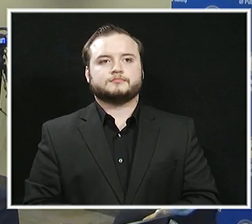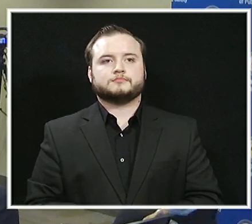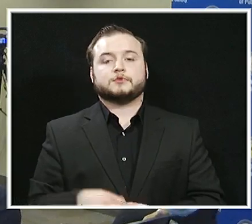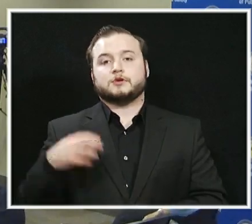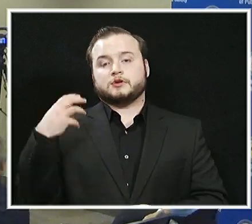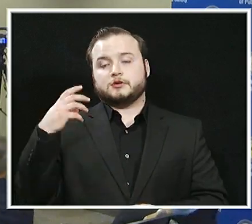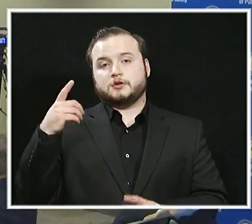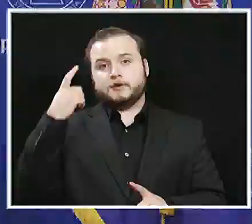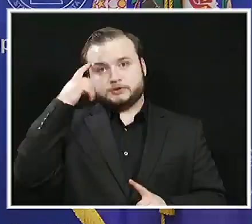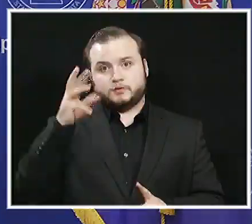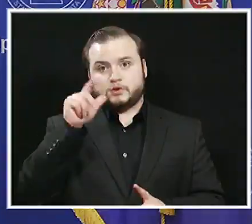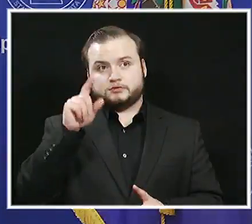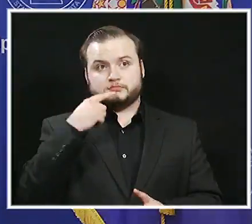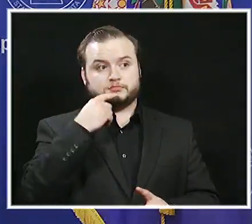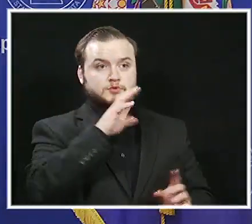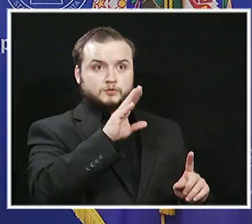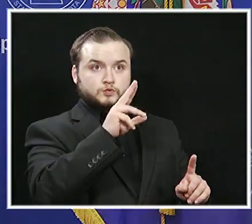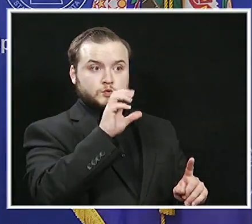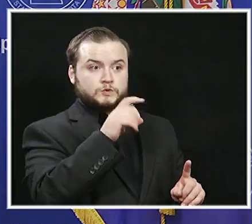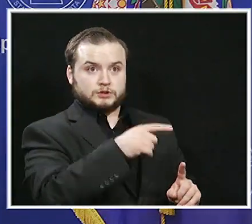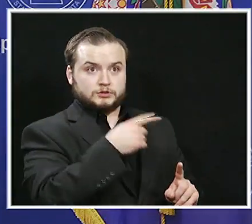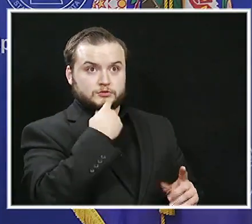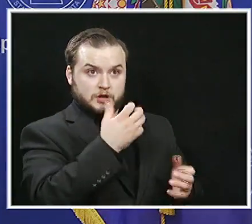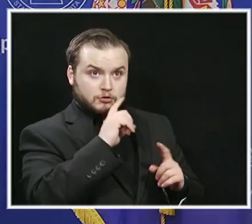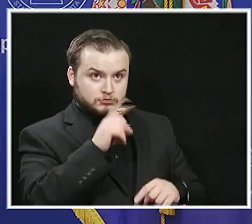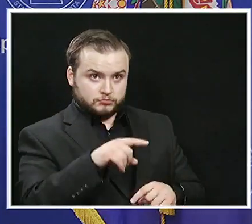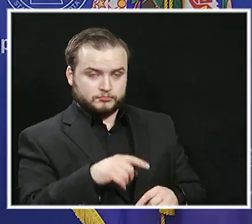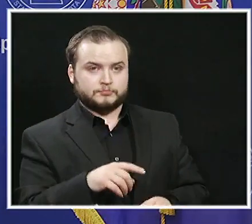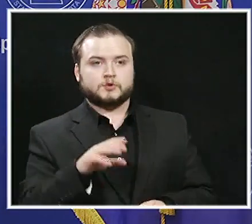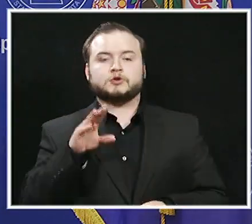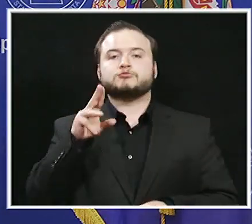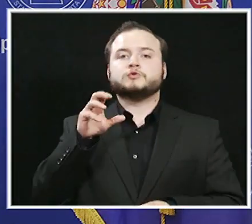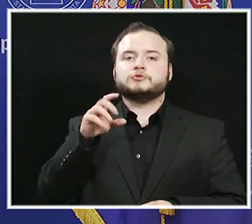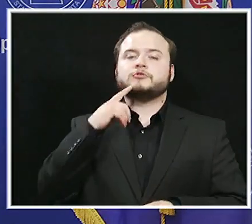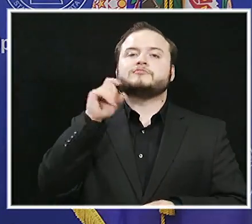health insurance and ulall the benefits that come with work. ≫ It's a great question.